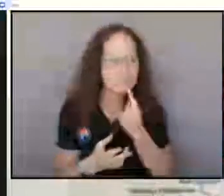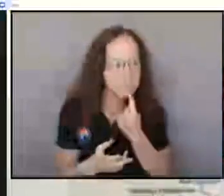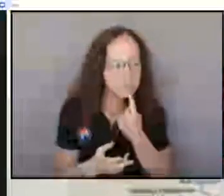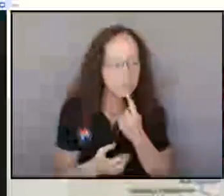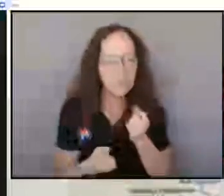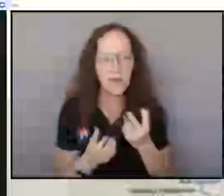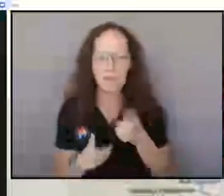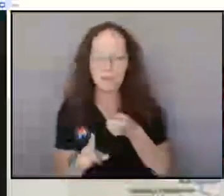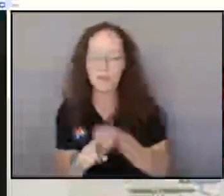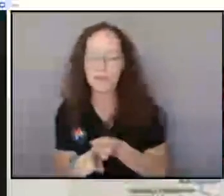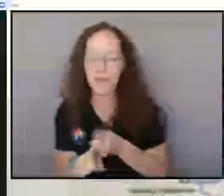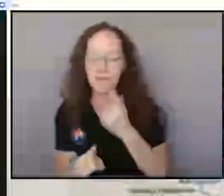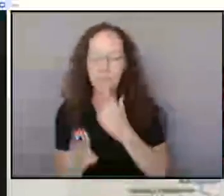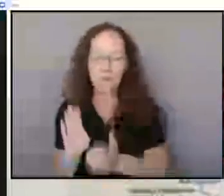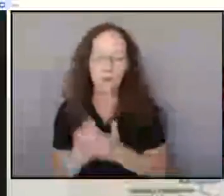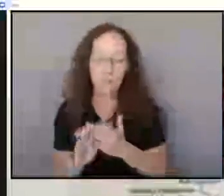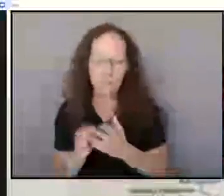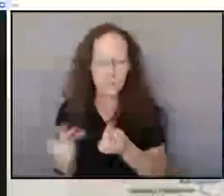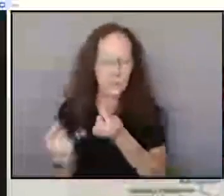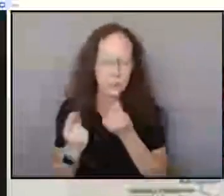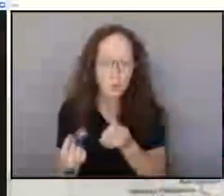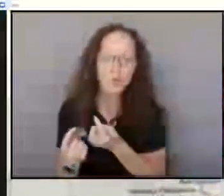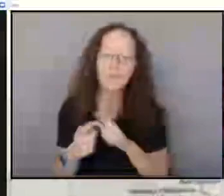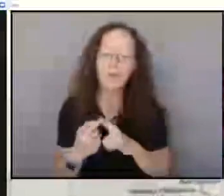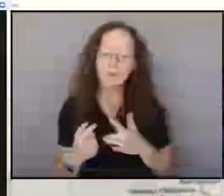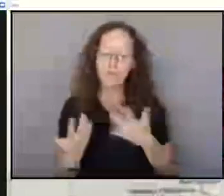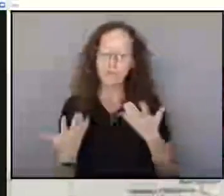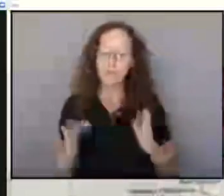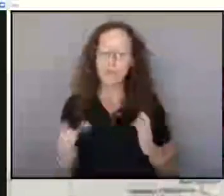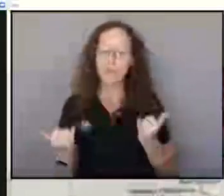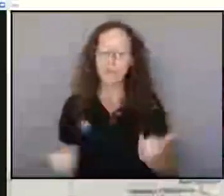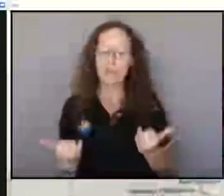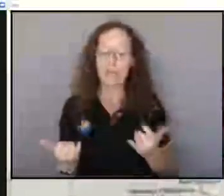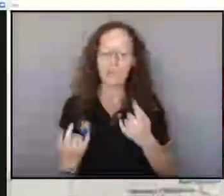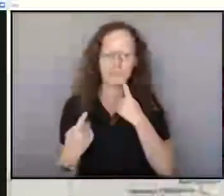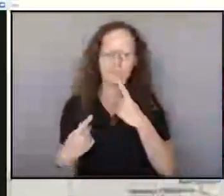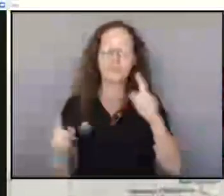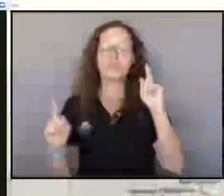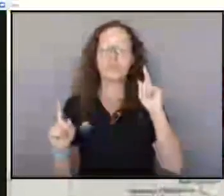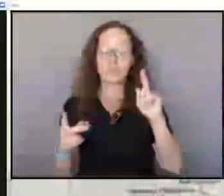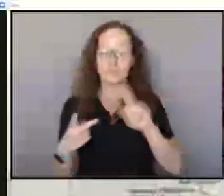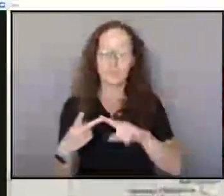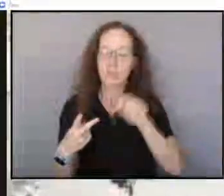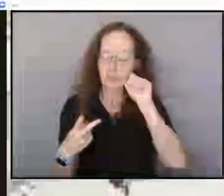SUCCESSES WE HAD TODAY AND THE SUCCESS WE'LL HAVE TOMORROW, WE'LL BE ABLE THE OF HOLD WHATEVER WE GET IN